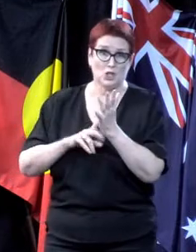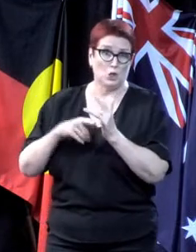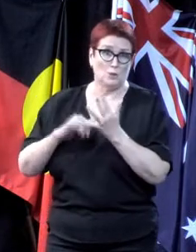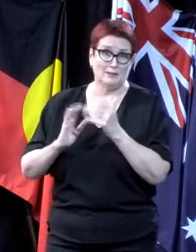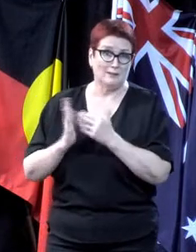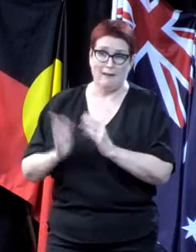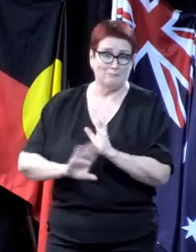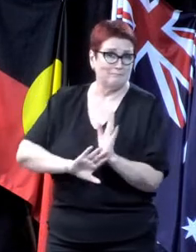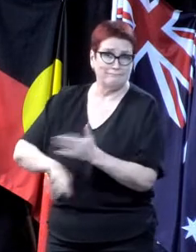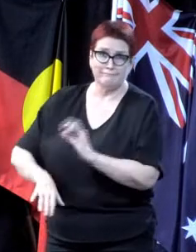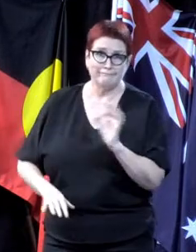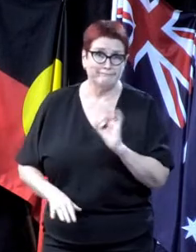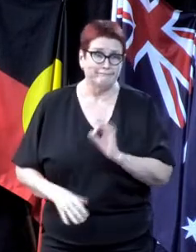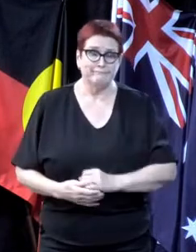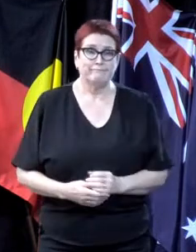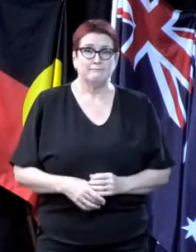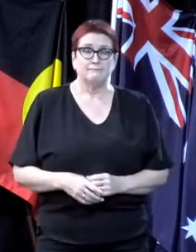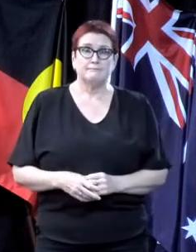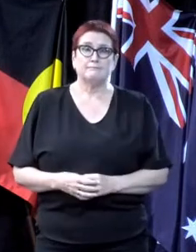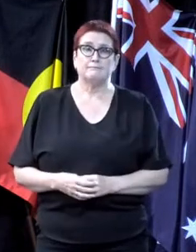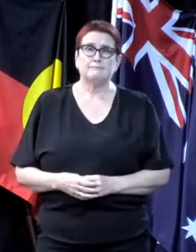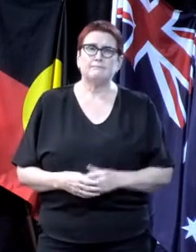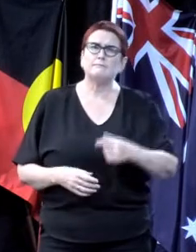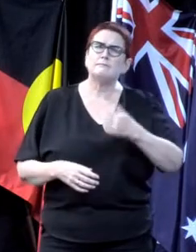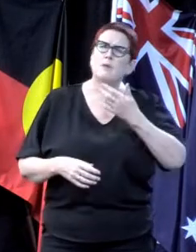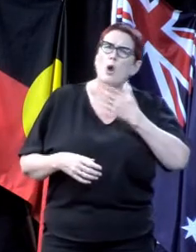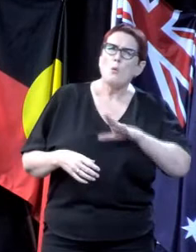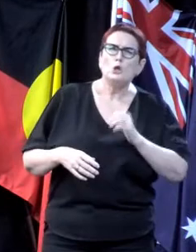So I would like to see that to be more reflective of the work needed to advance